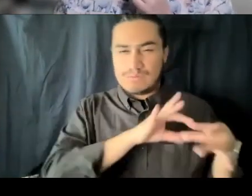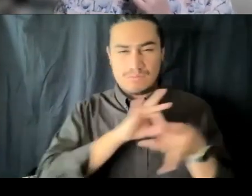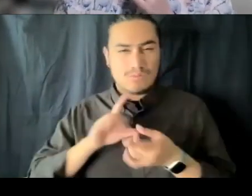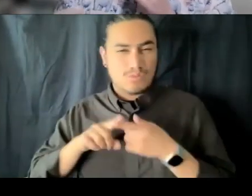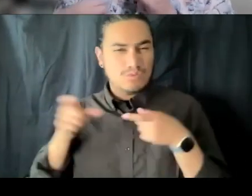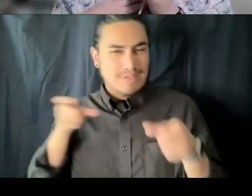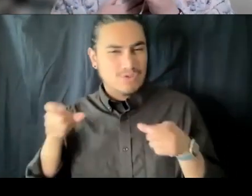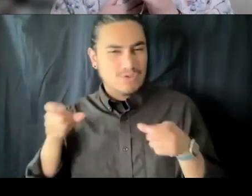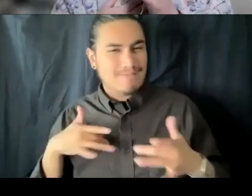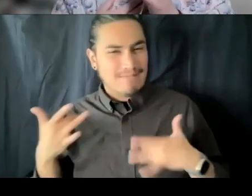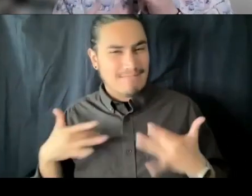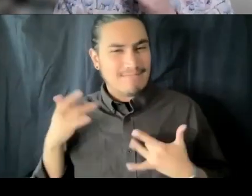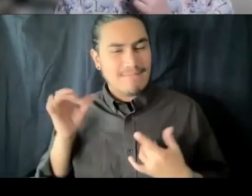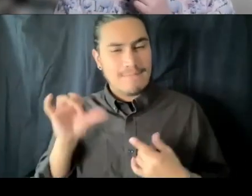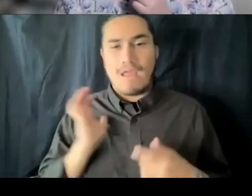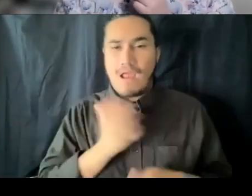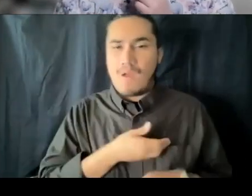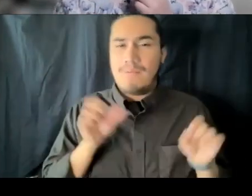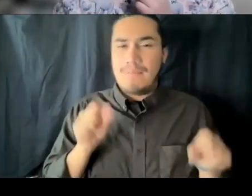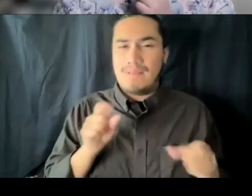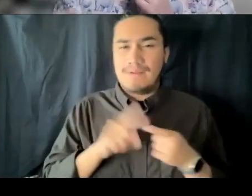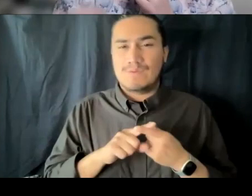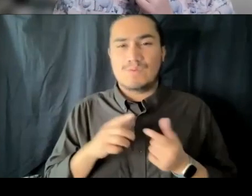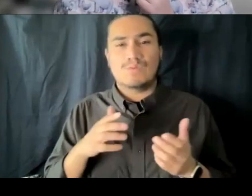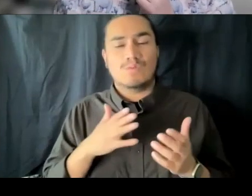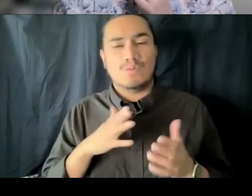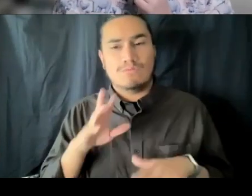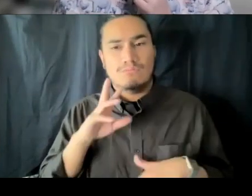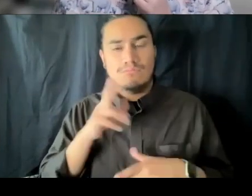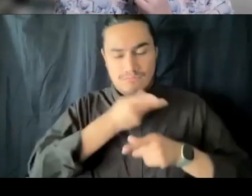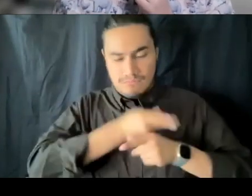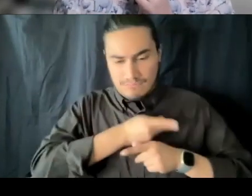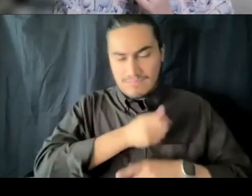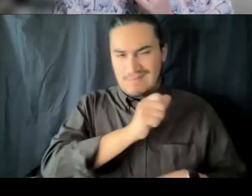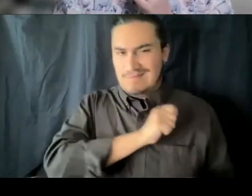So that's, you know, our ability to comfort ourselves and tell ourselves it's gonna be okay.